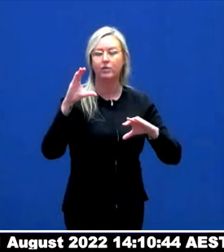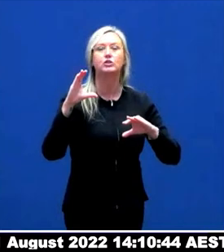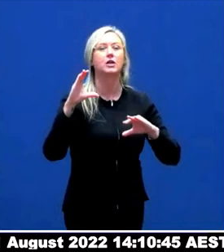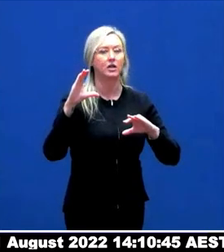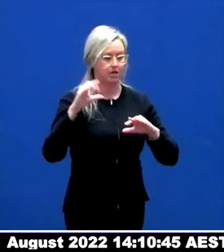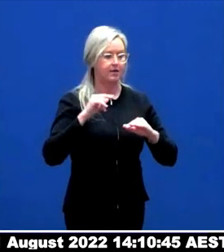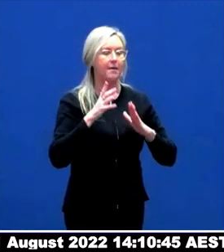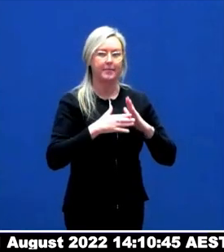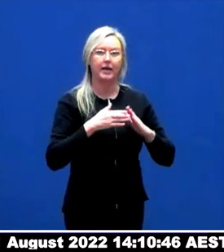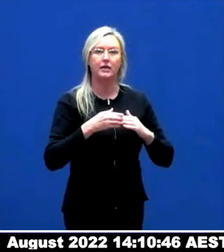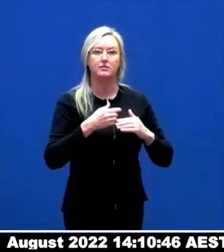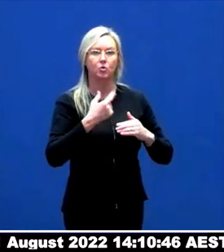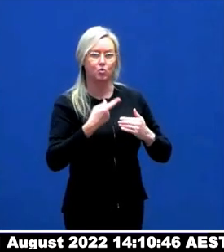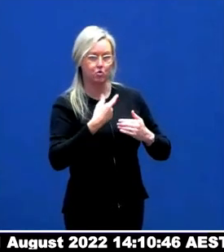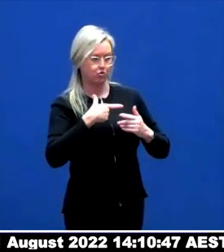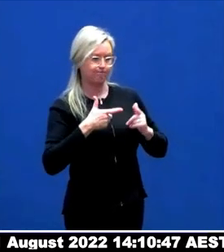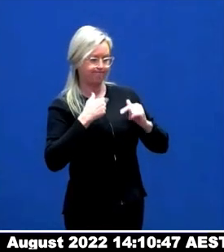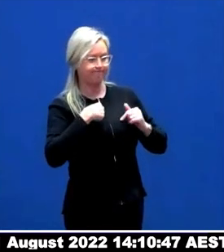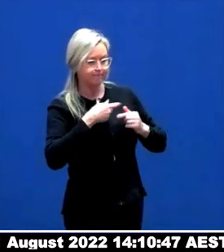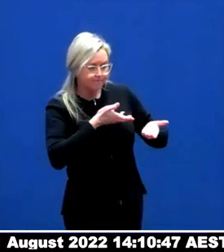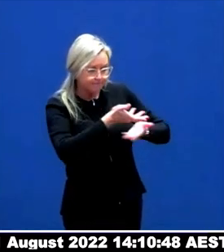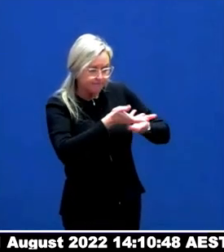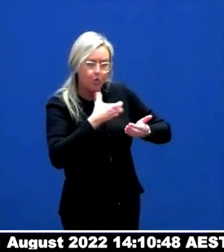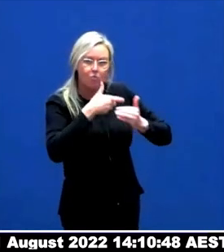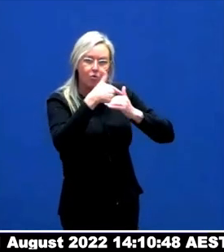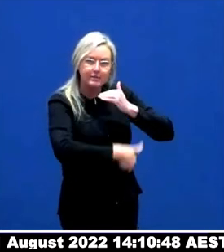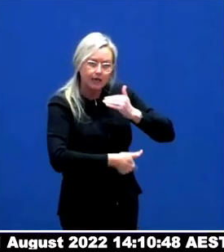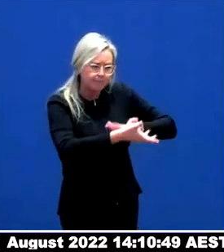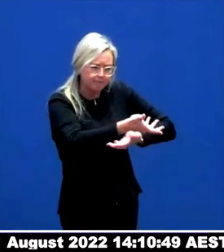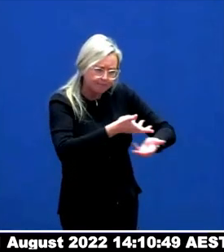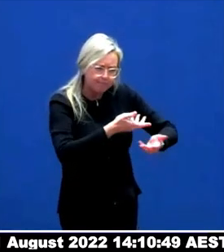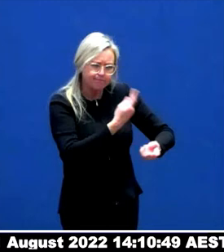conversation about them - with the participant about their situation, and then